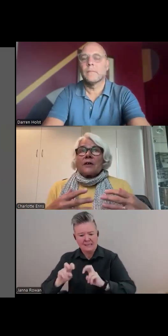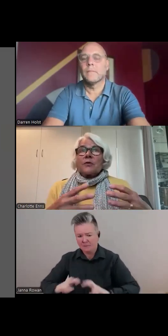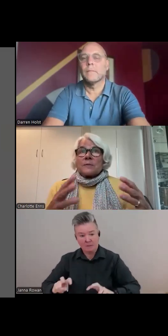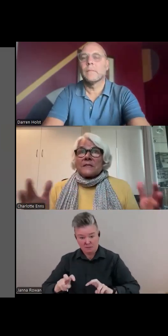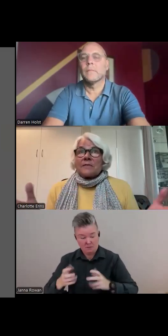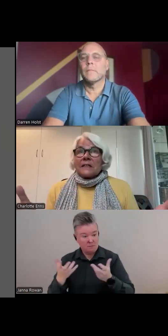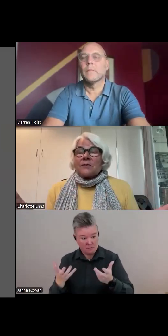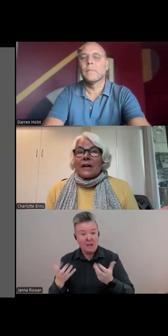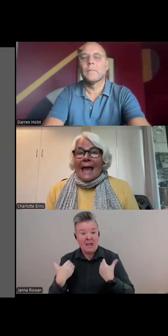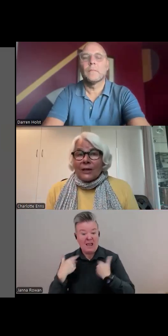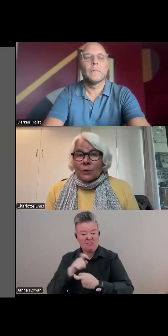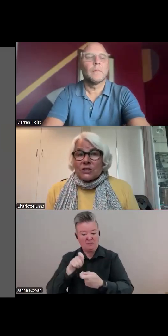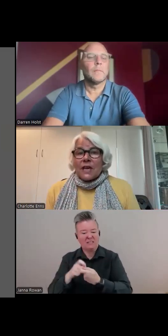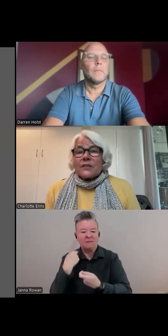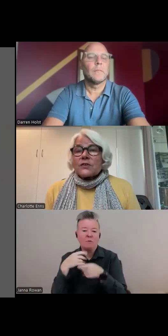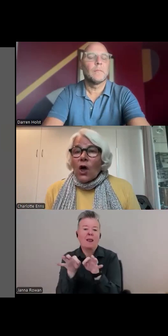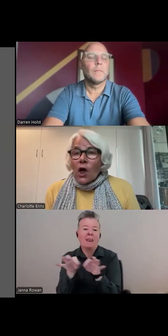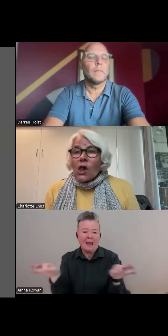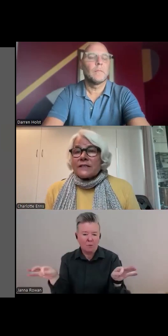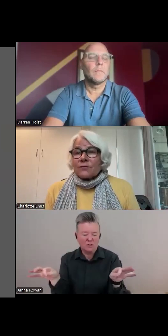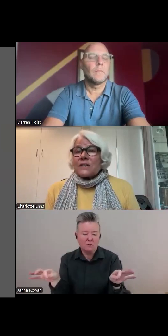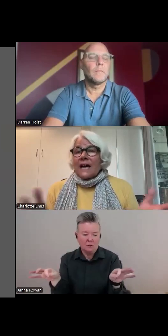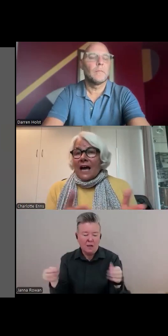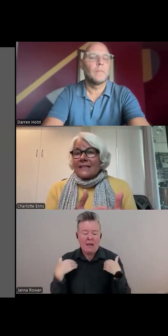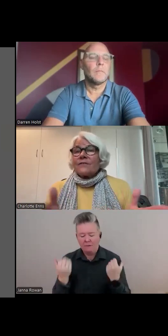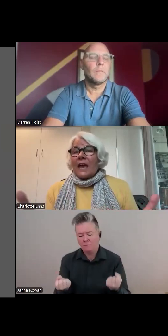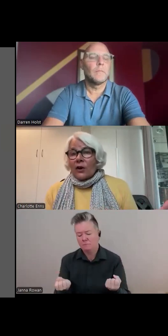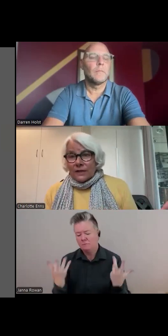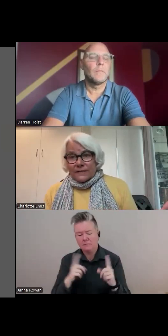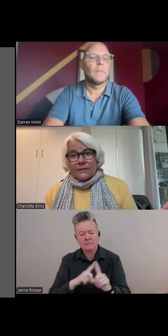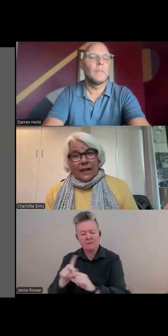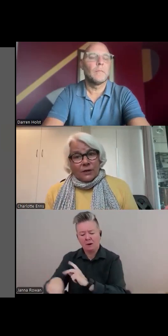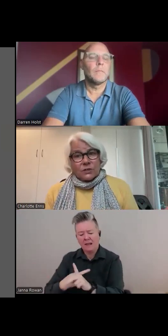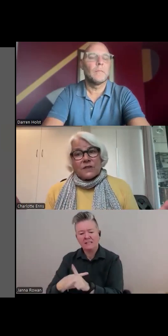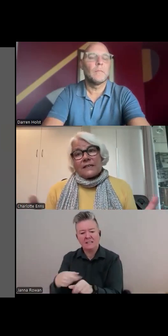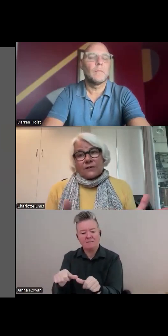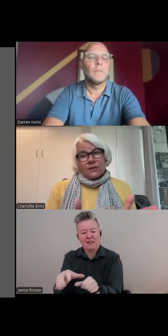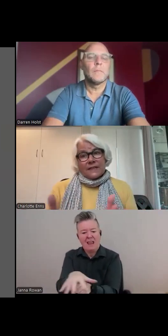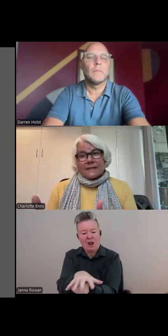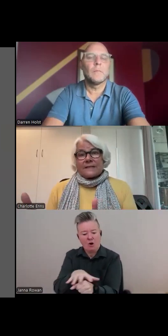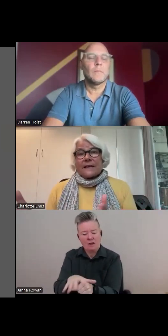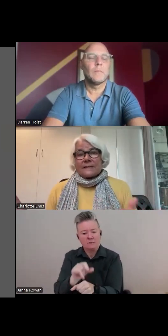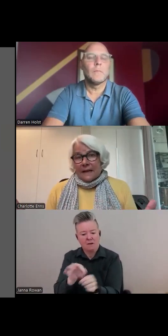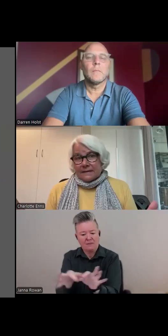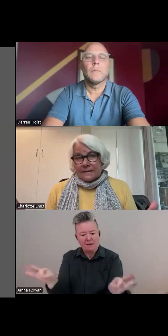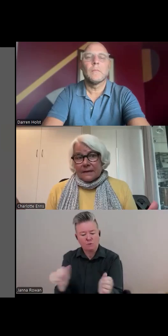specifically for language, there's all different kinds of areas of language that different tests assess.